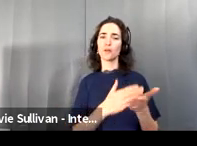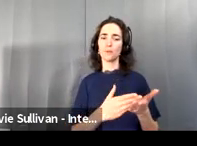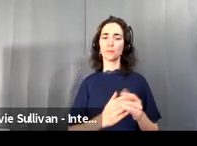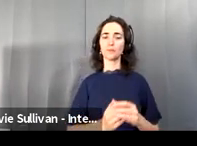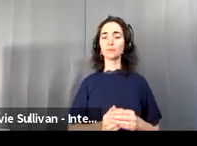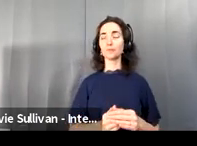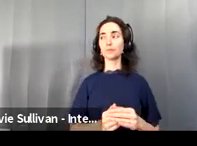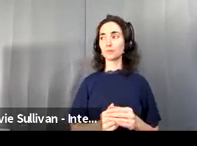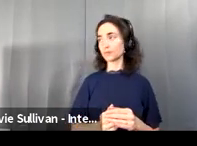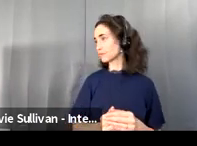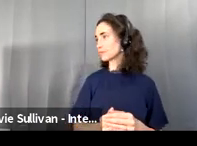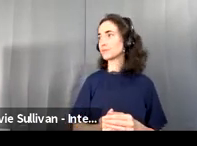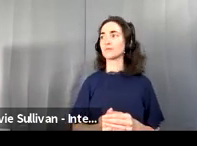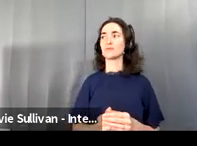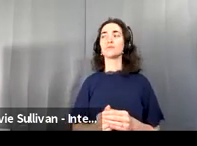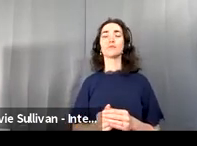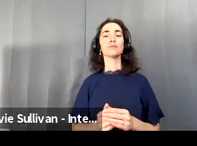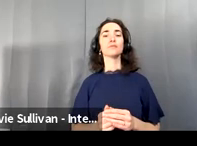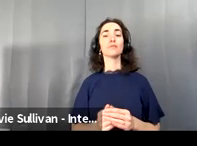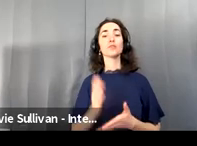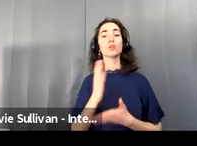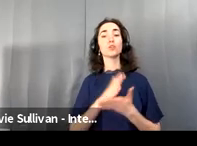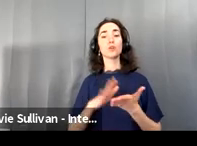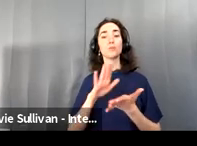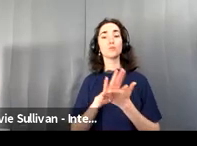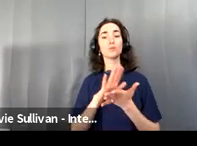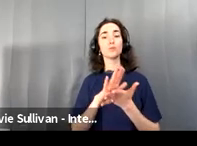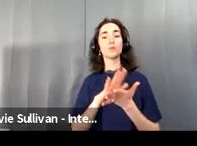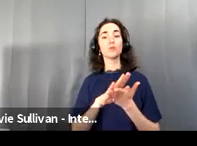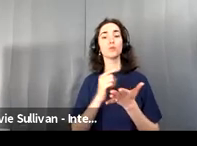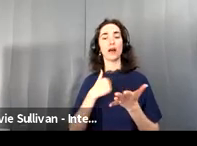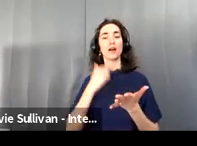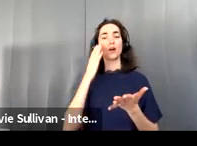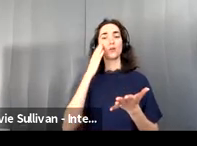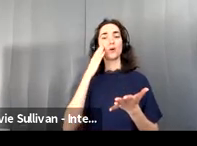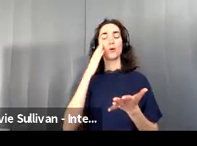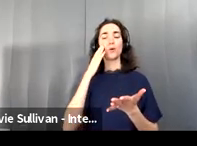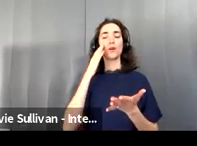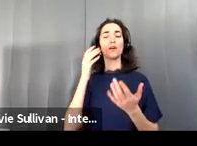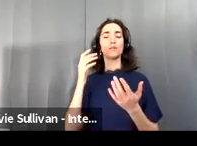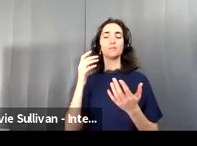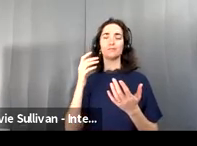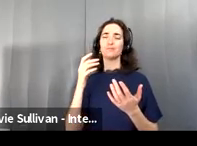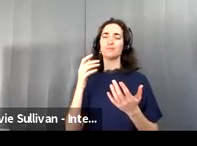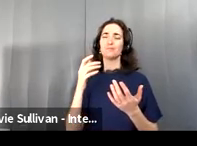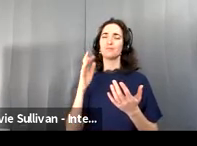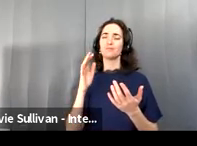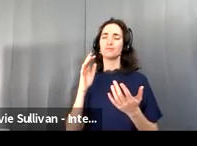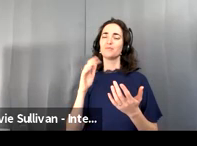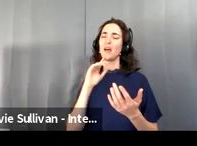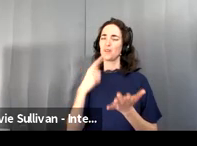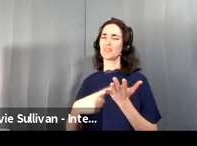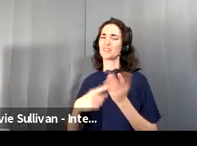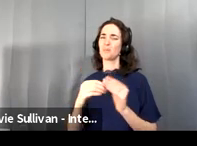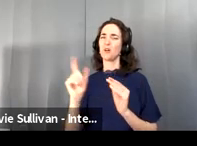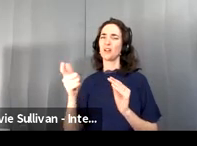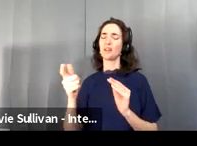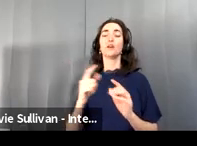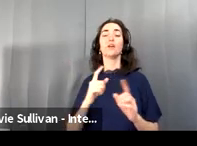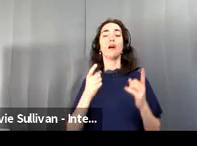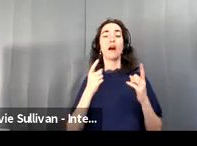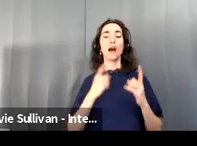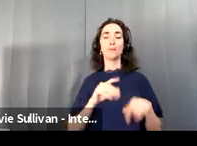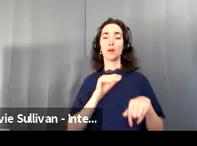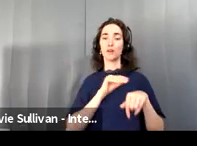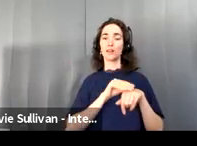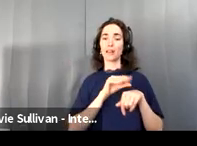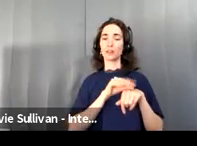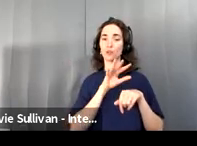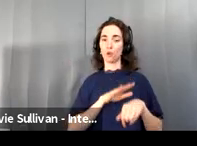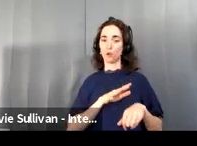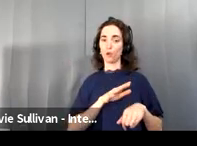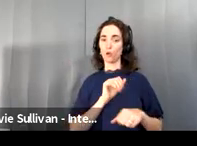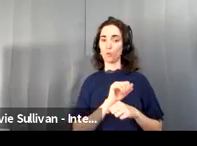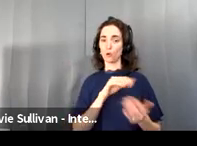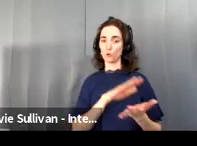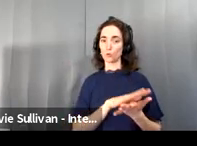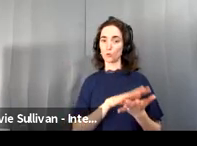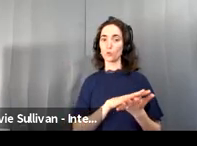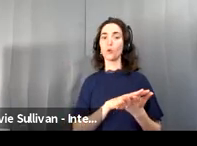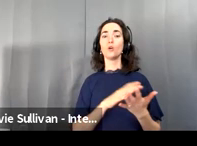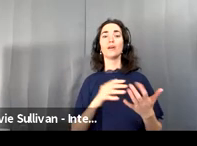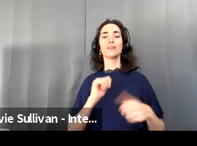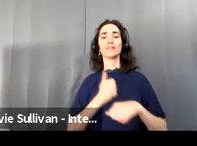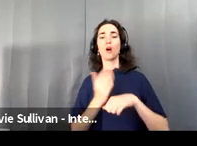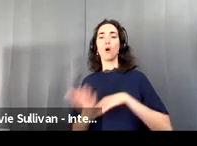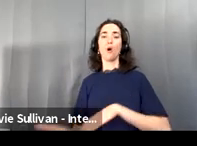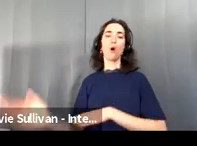There are some schools where I do know where the the person and I'll talk a little bit more about this but where the counselors that are assigned to the schools, they make a day of it.